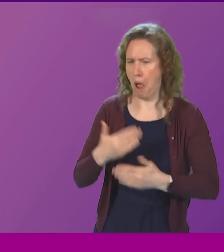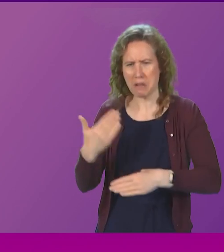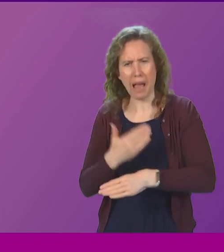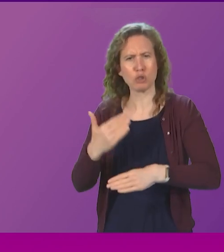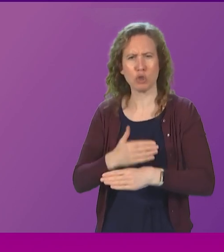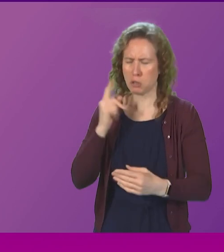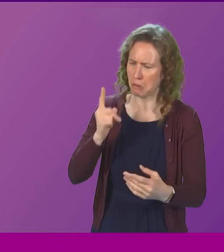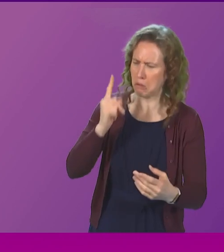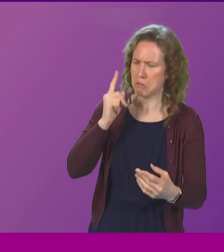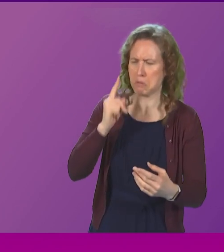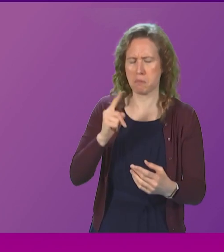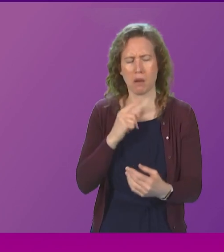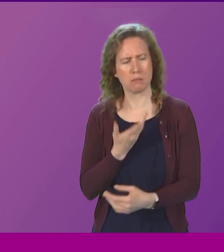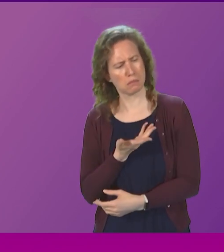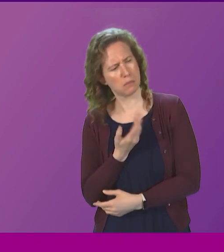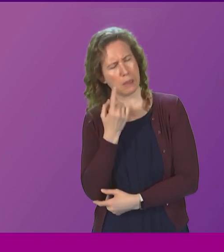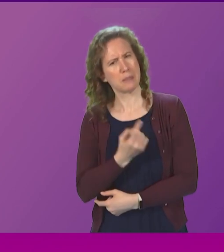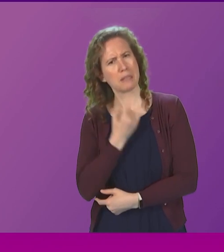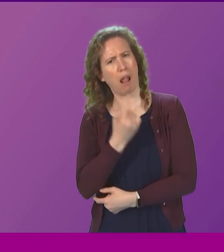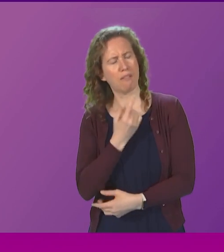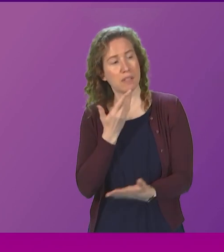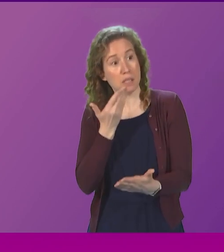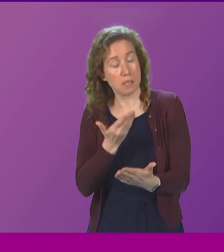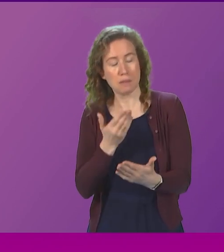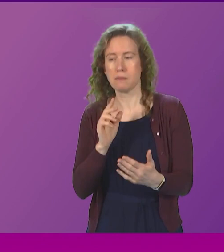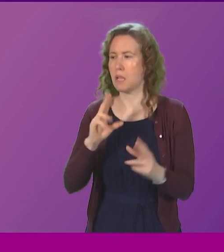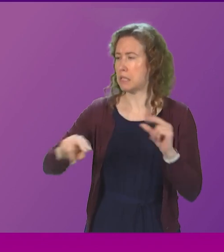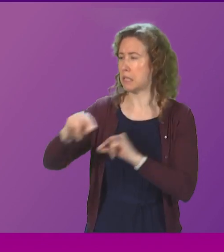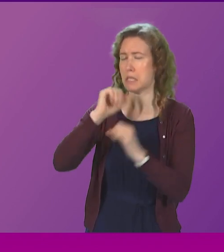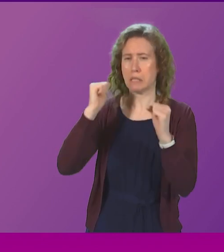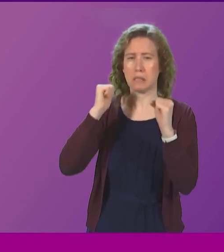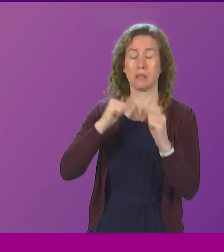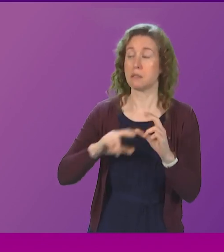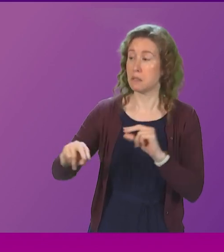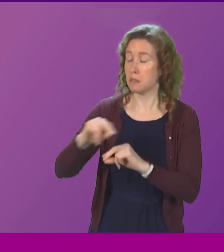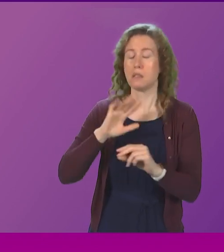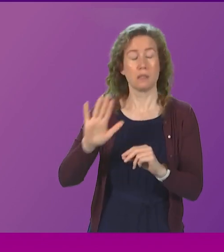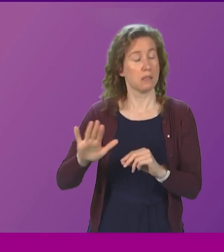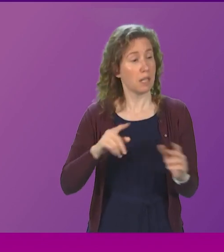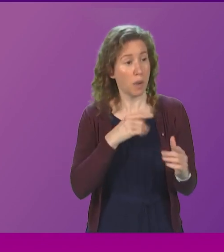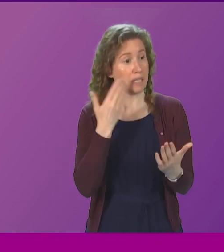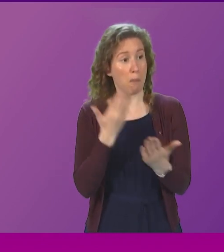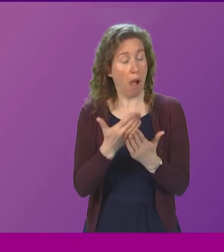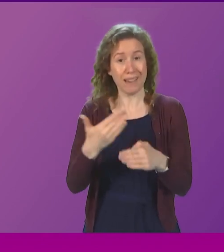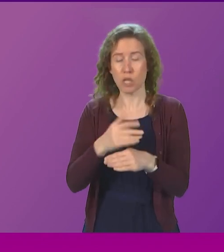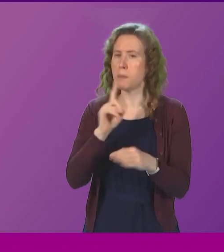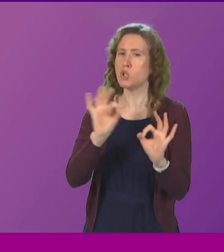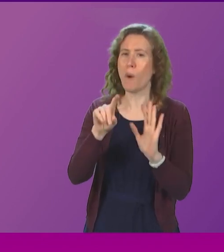When he demands that we take action but has no facts to back it up, that is when you know